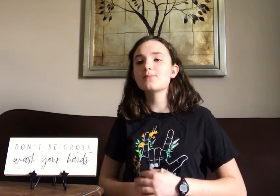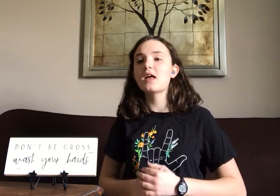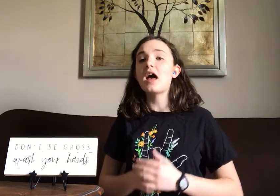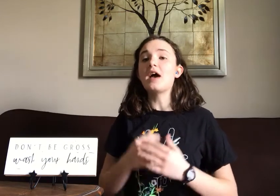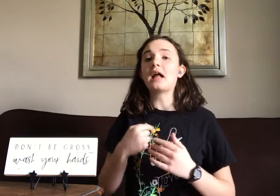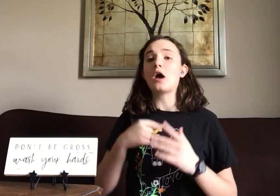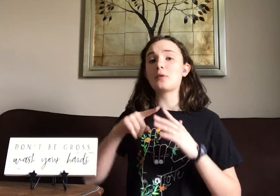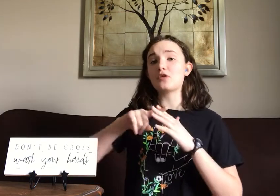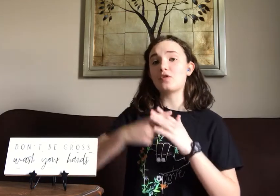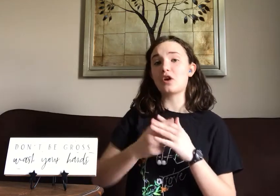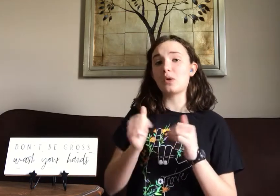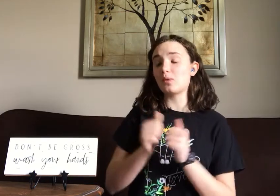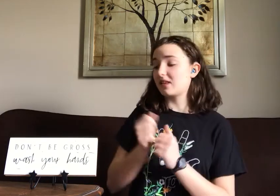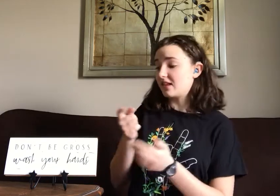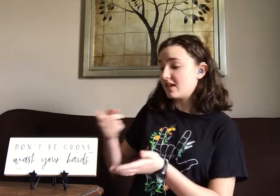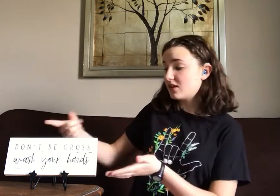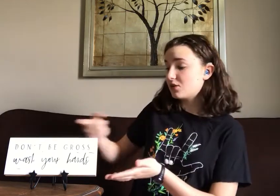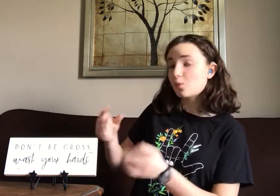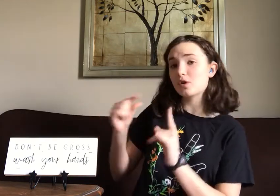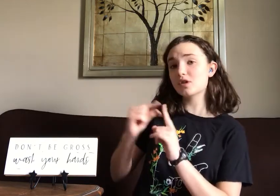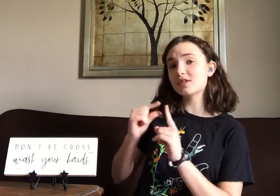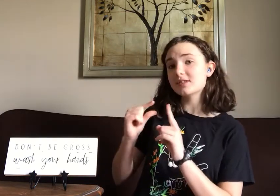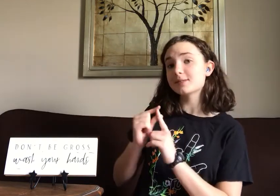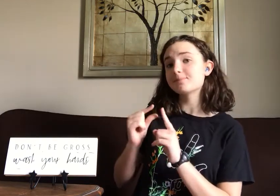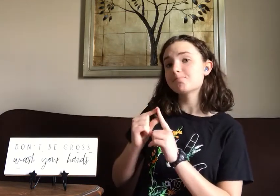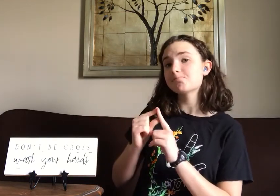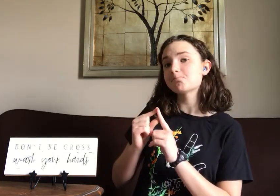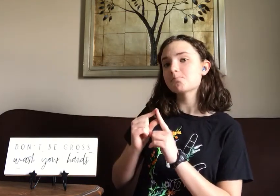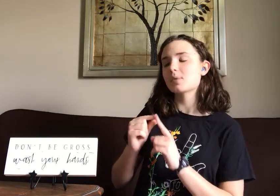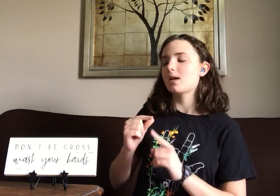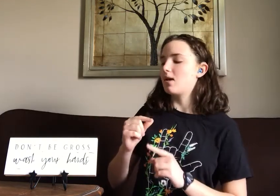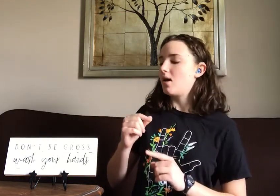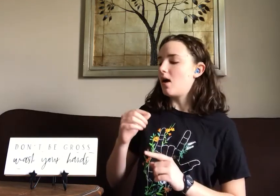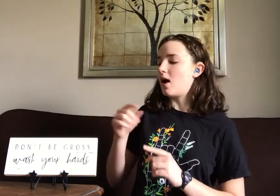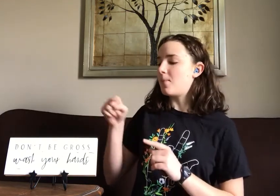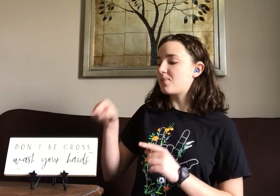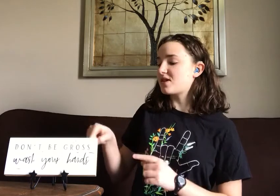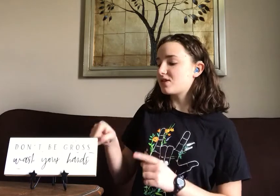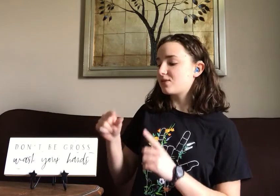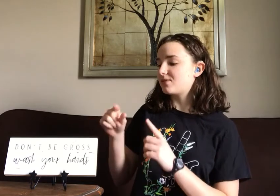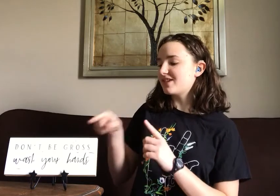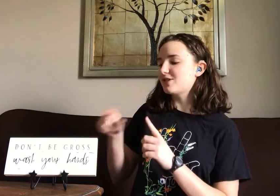Now I’m going to start with these words.